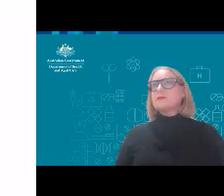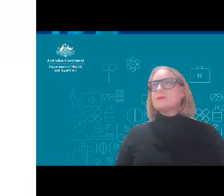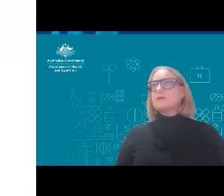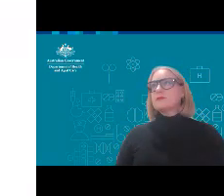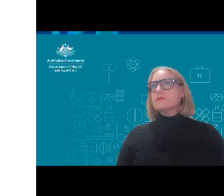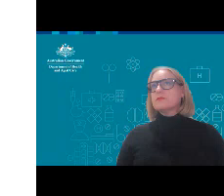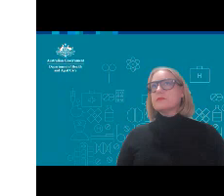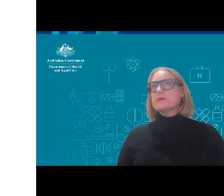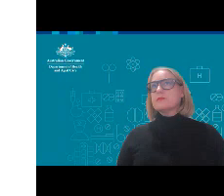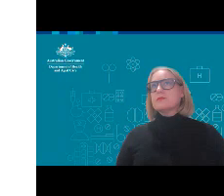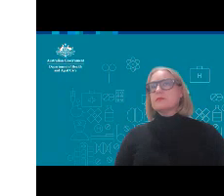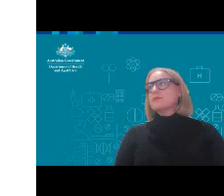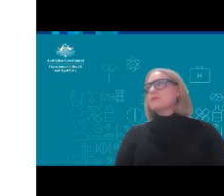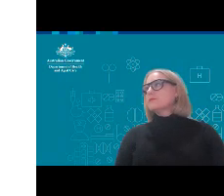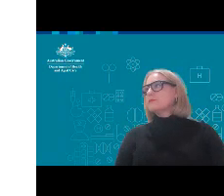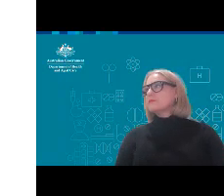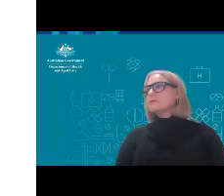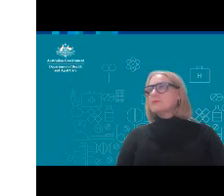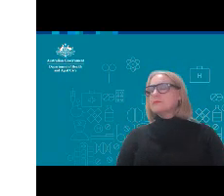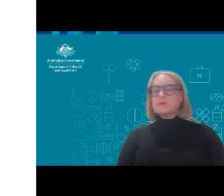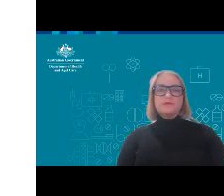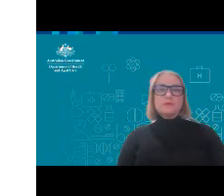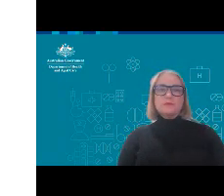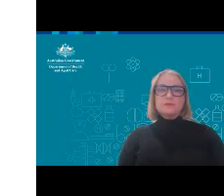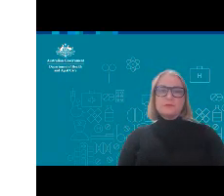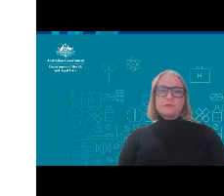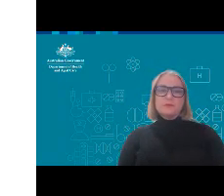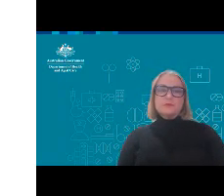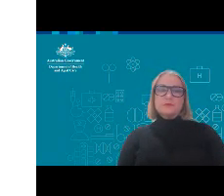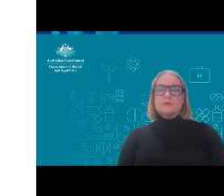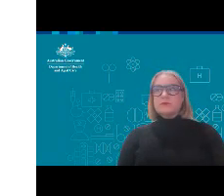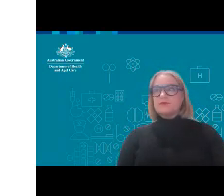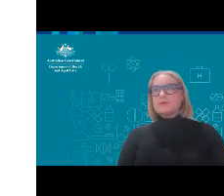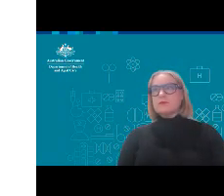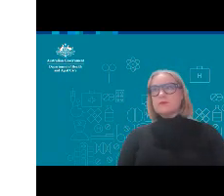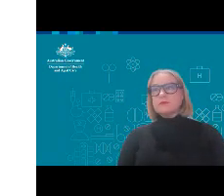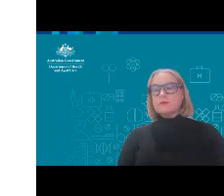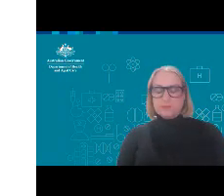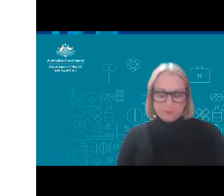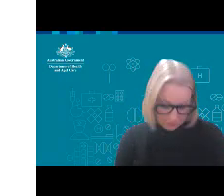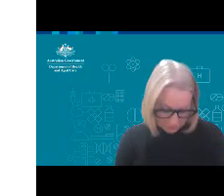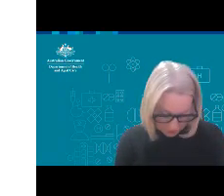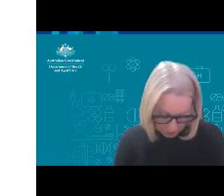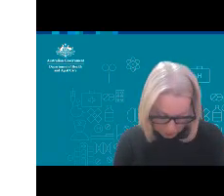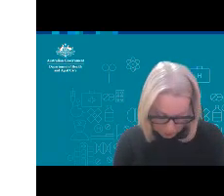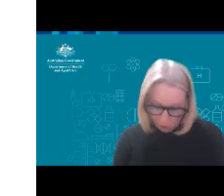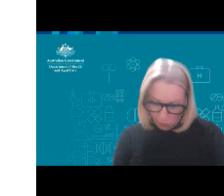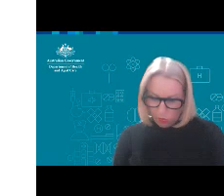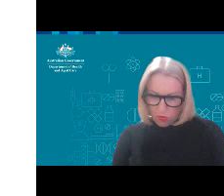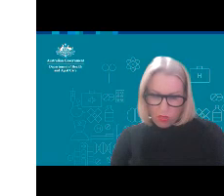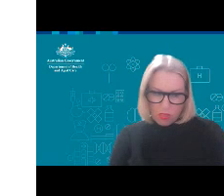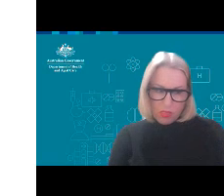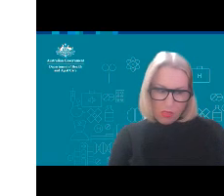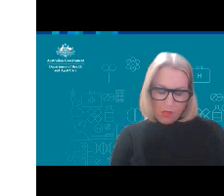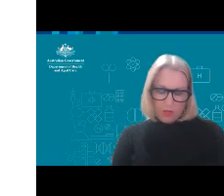So while the Commission's regulatory approach to MPS providers will be consistent with its approach to other registered providers both